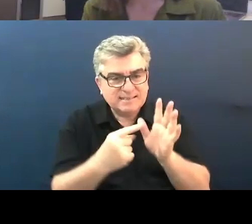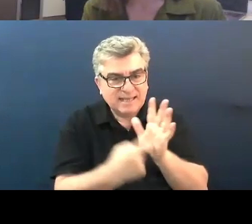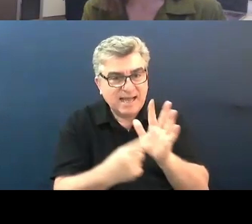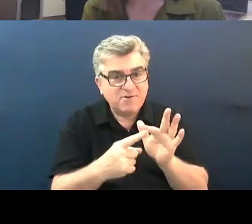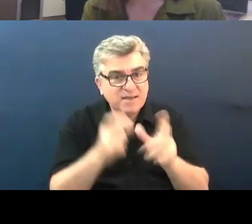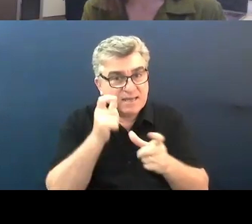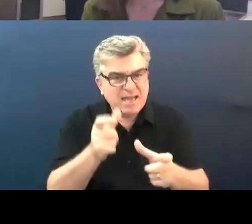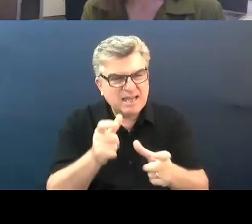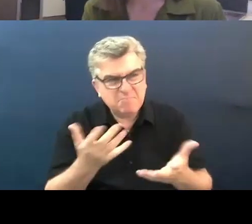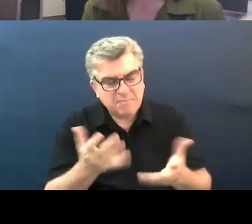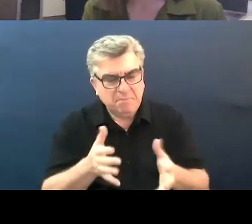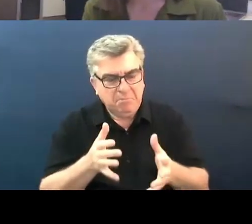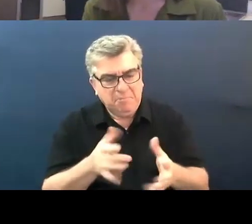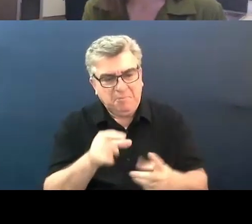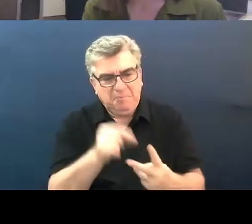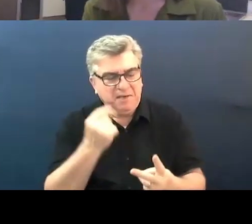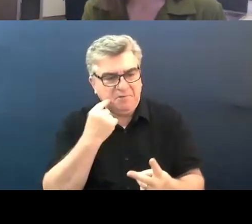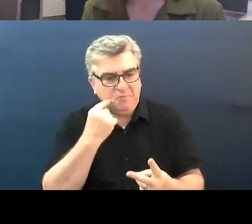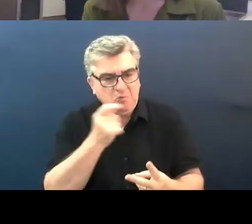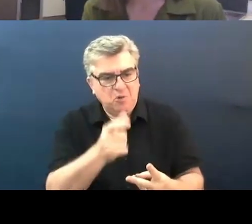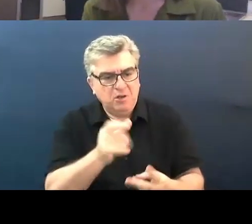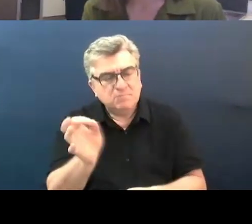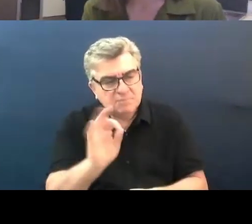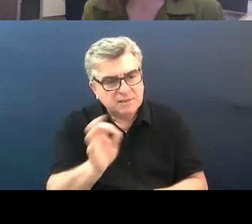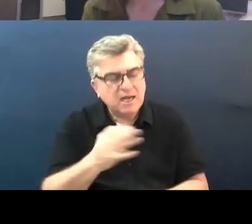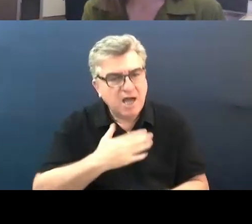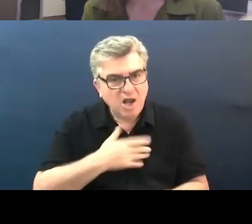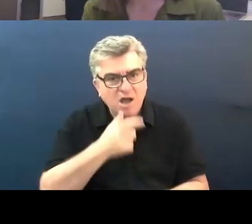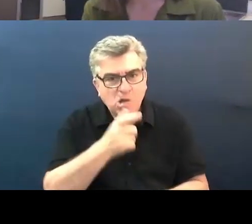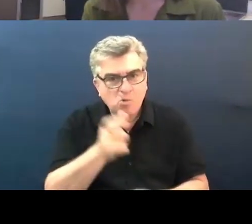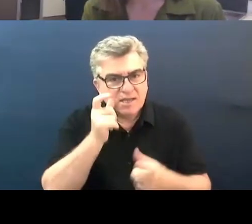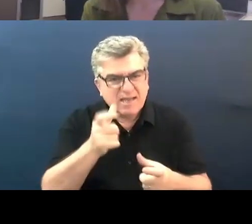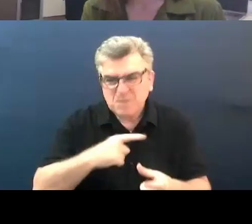but I like the word care. We talk about care a lot because we say healthcare a lot. Catrin: Yes, we do.